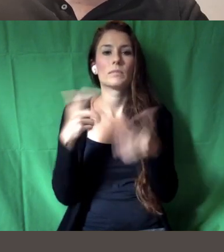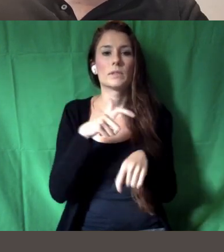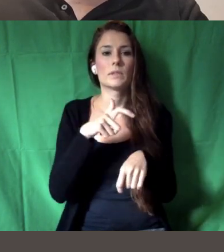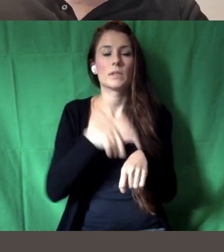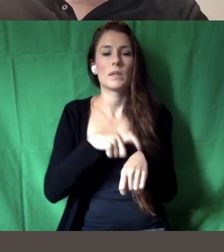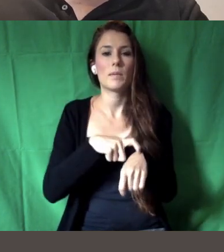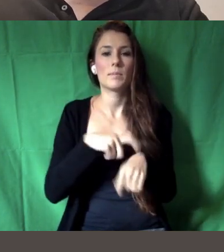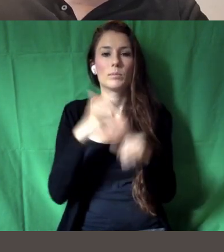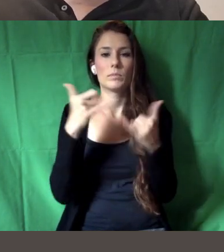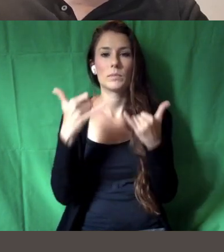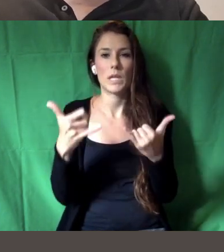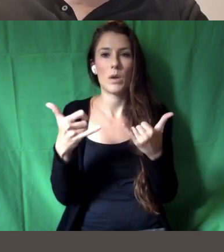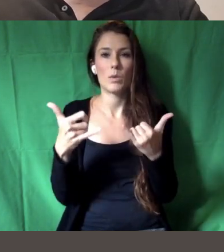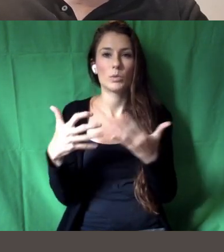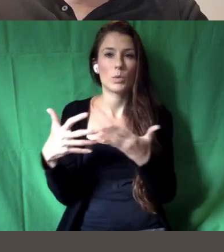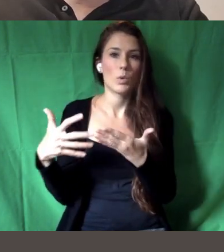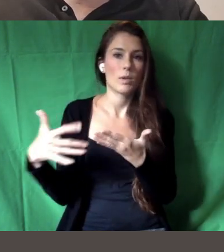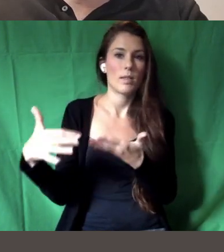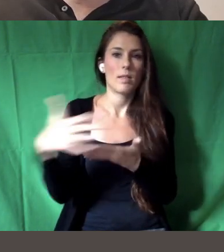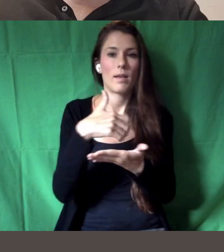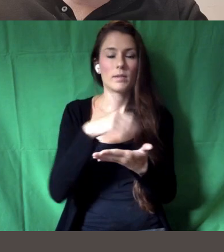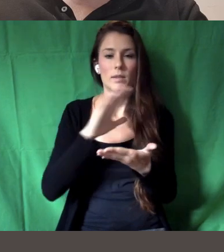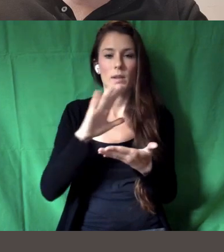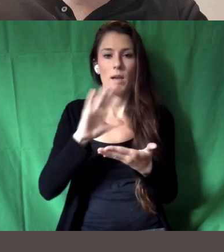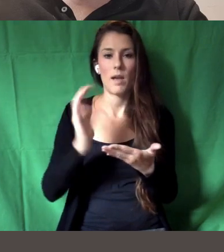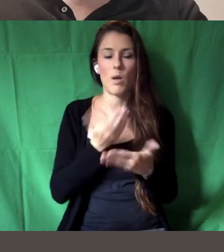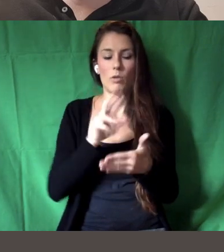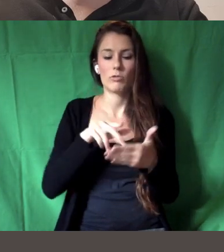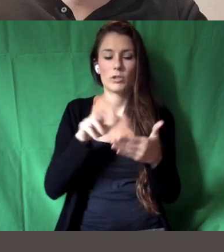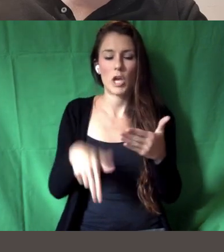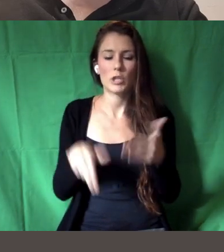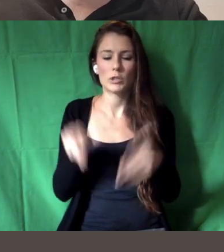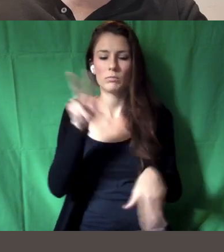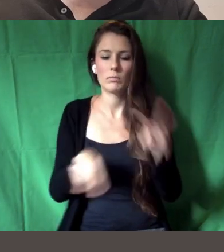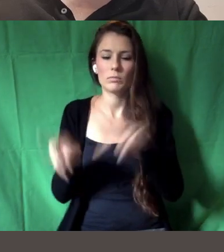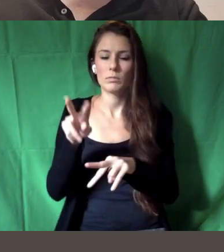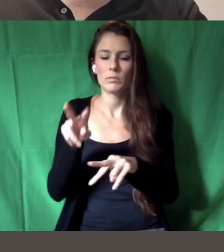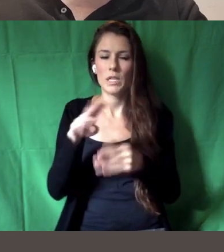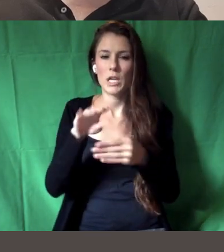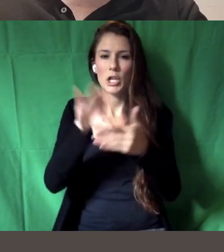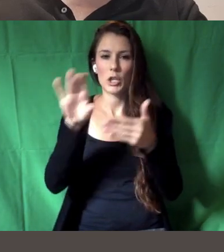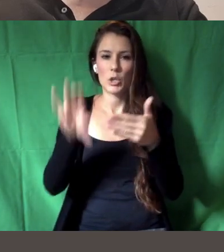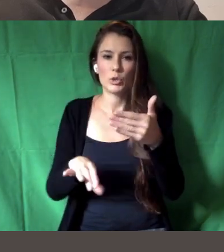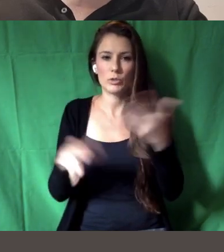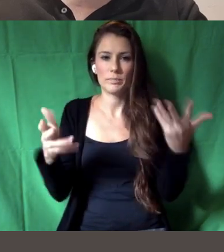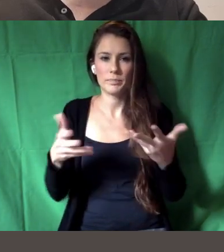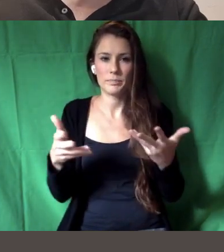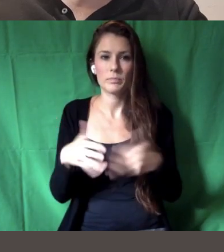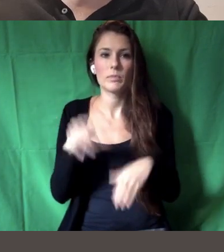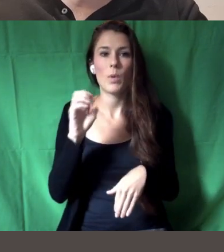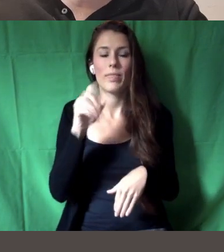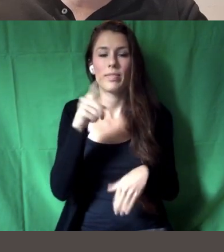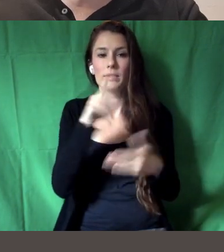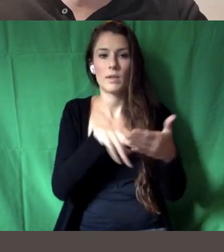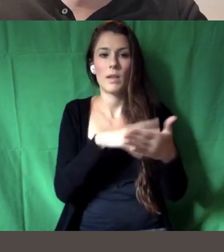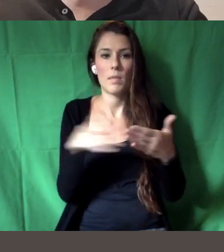It's time to collect our findings and derive some conclusions. So this table summarizes what we found